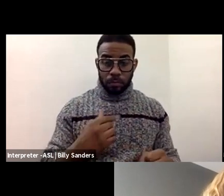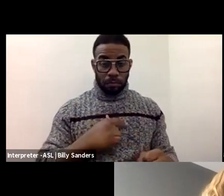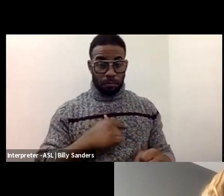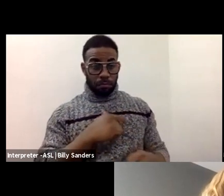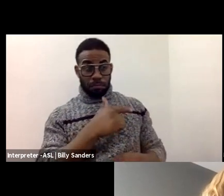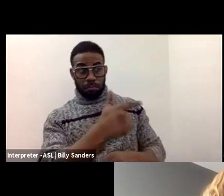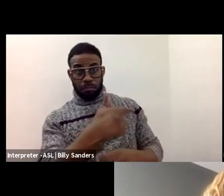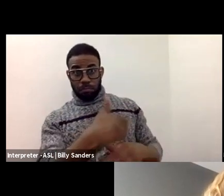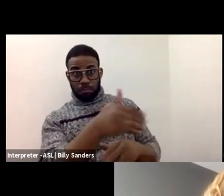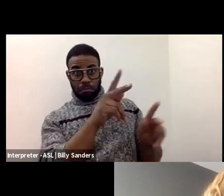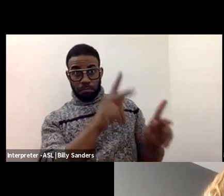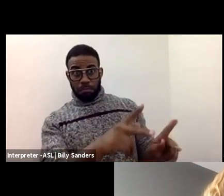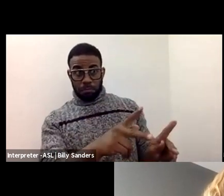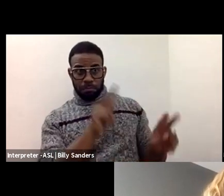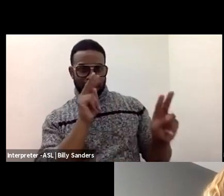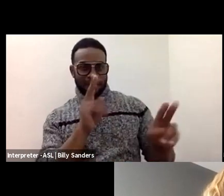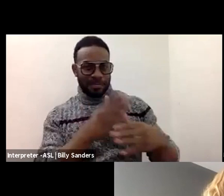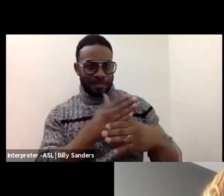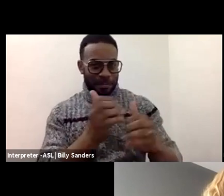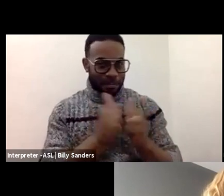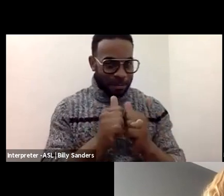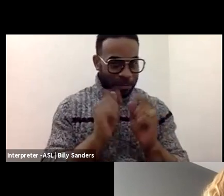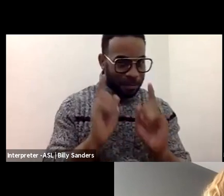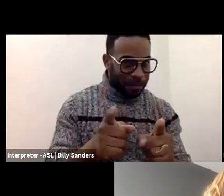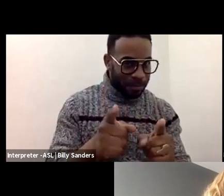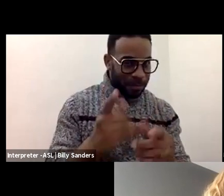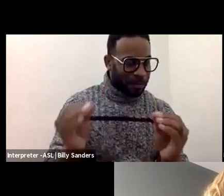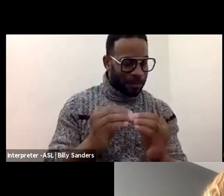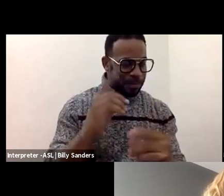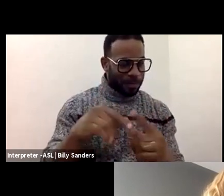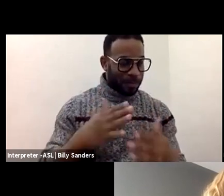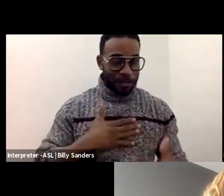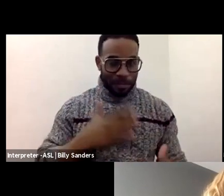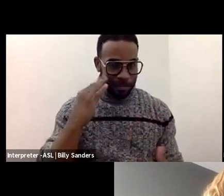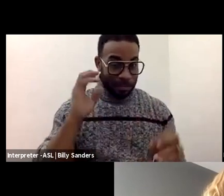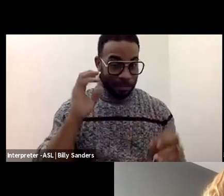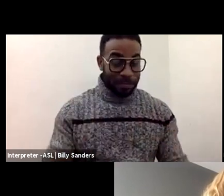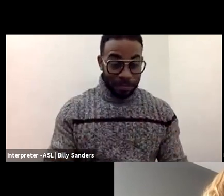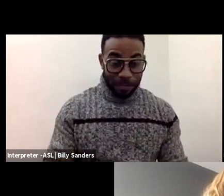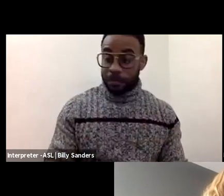the next person and I look forward to sharing some more about my experience. Sorry. One